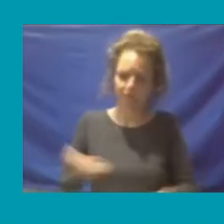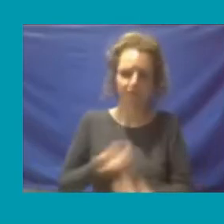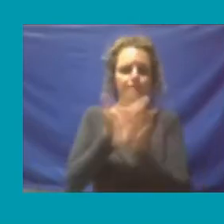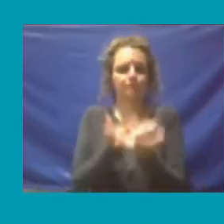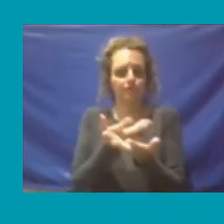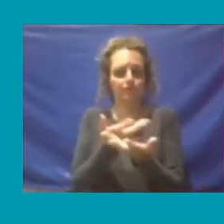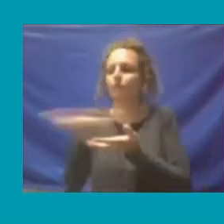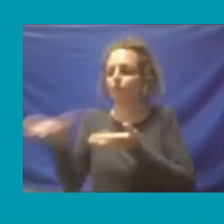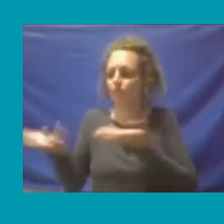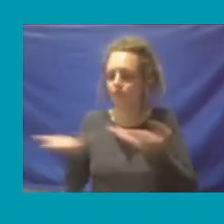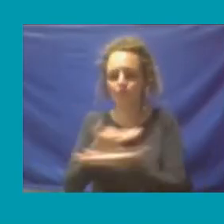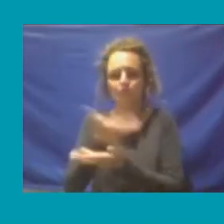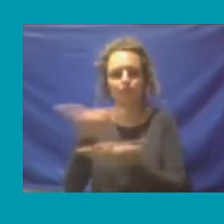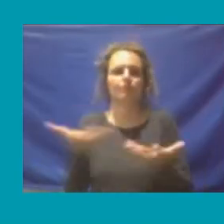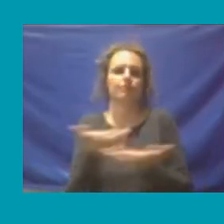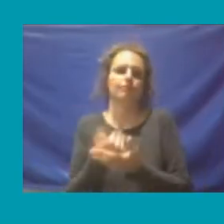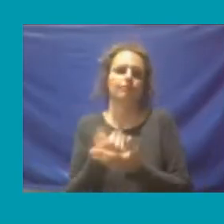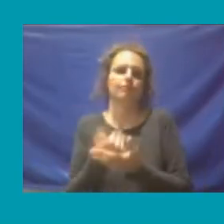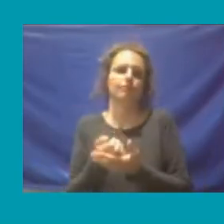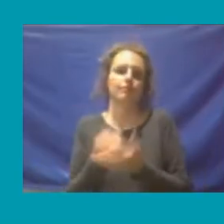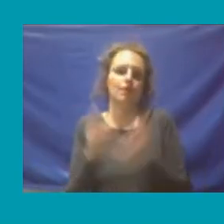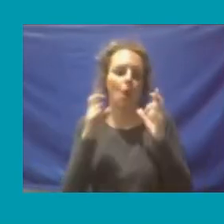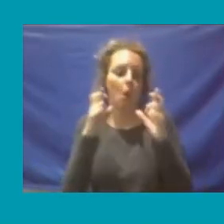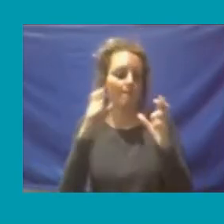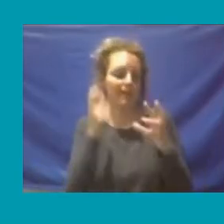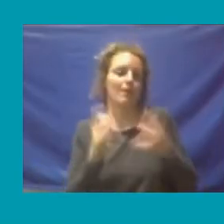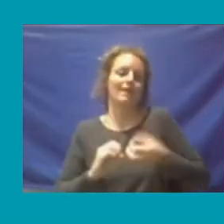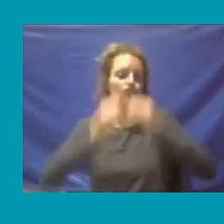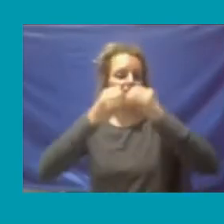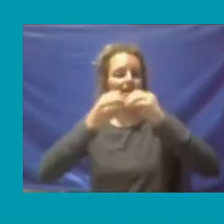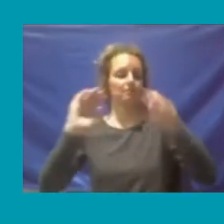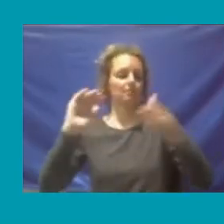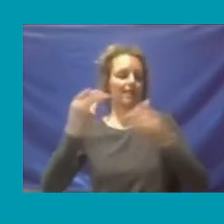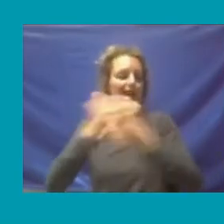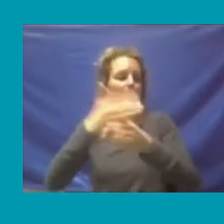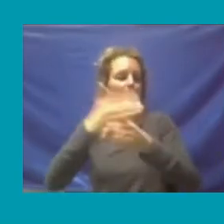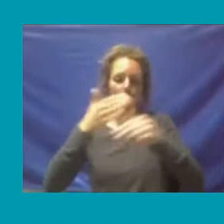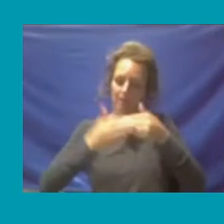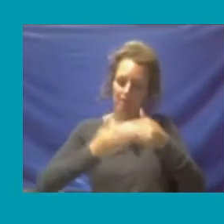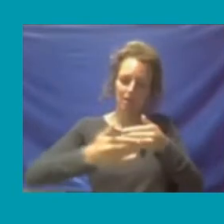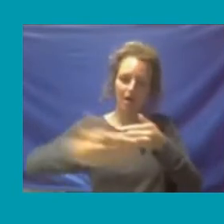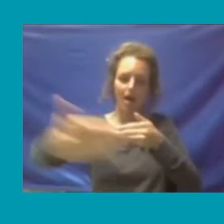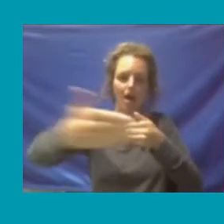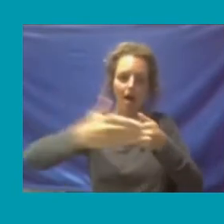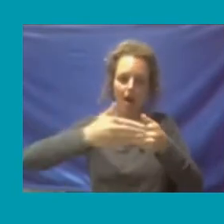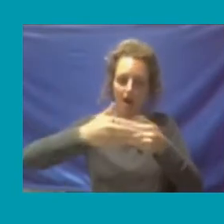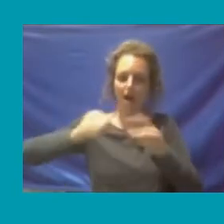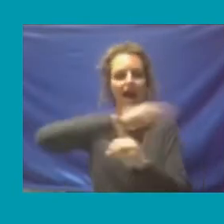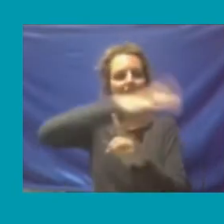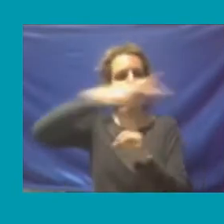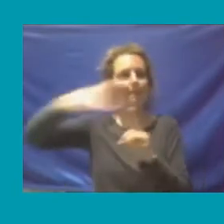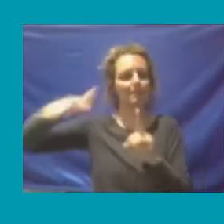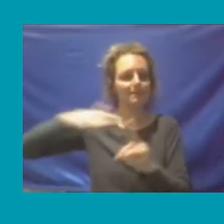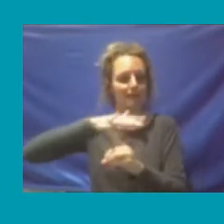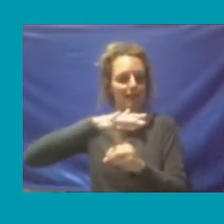an employment landscape that is inclusive and separates the idea of disability form the idea of, inability,